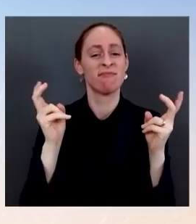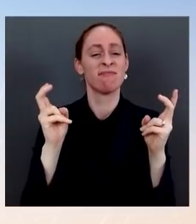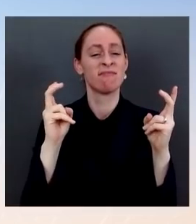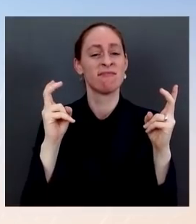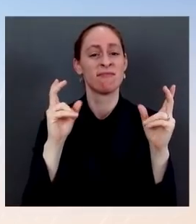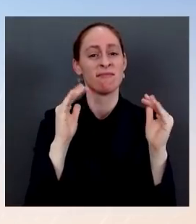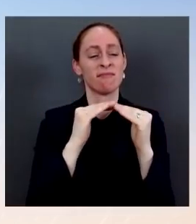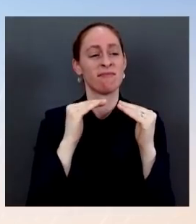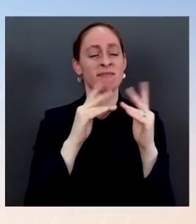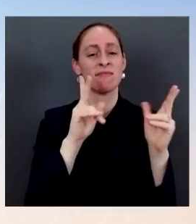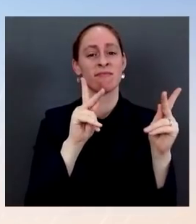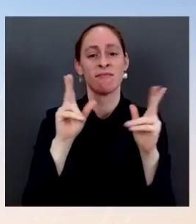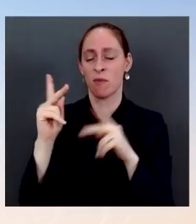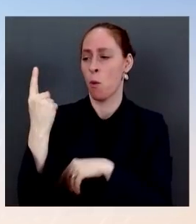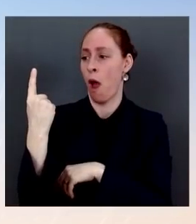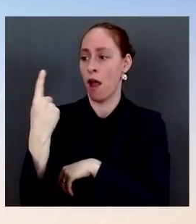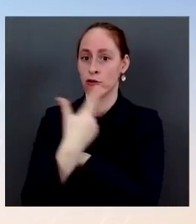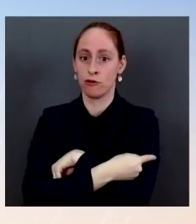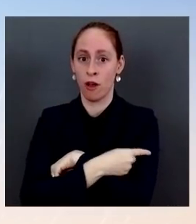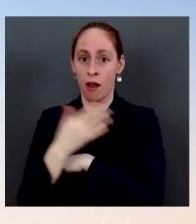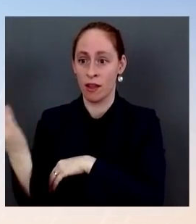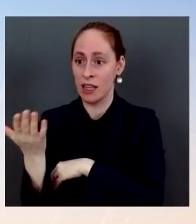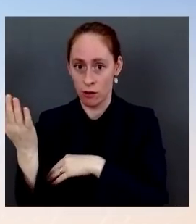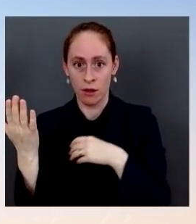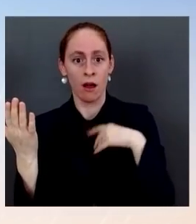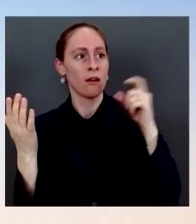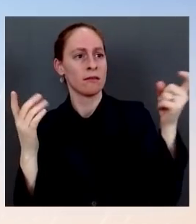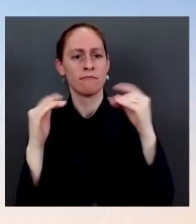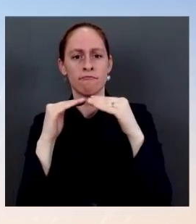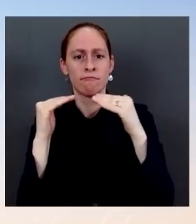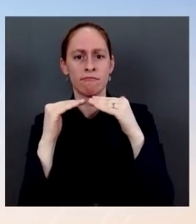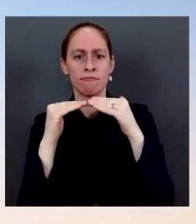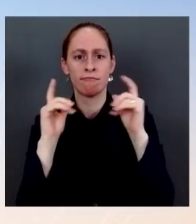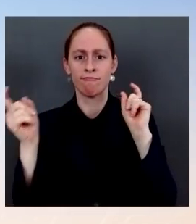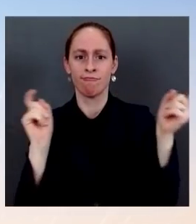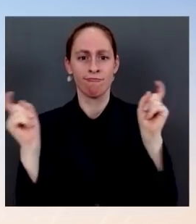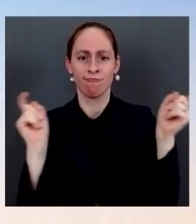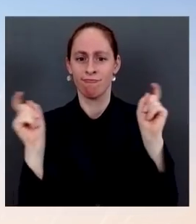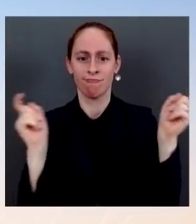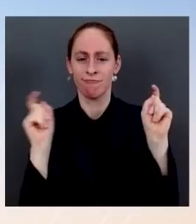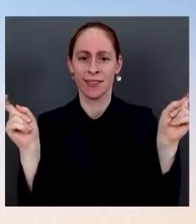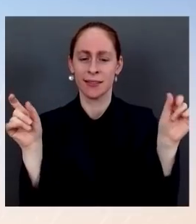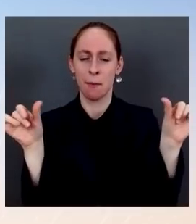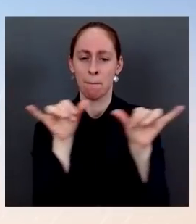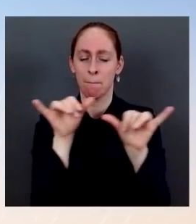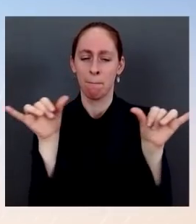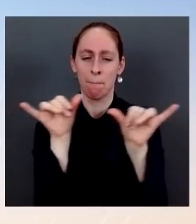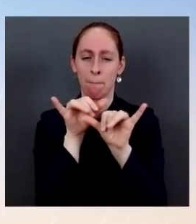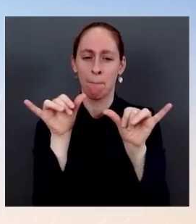Oh, here's the chart. Okay. Here's the chart. These 350 million doses have gone to 111 countries